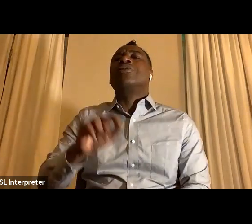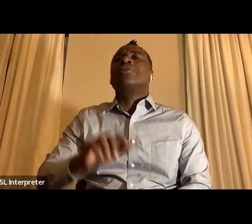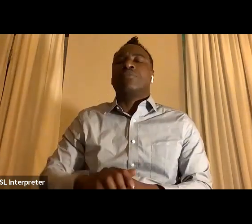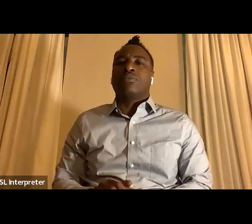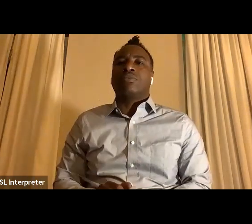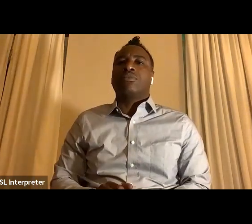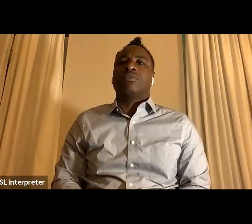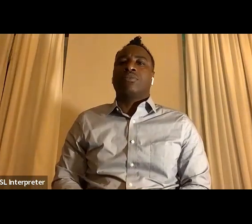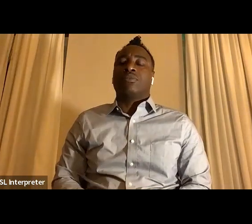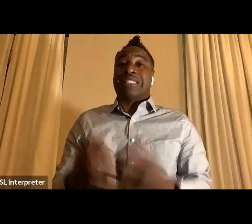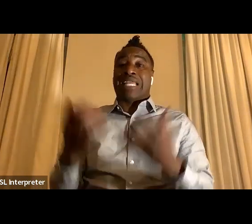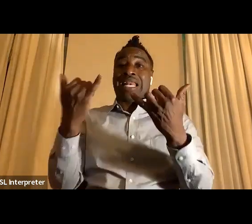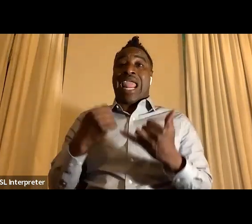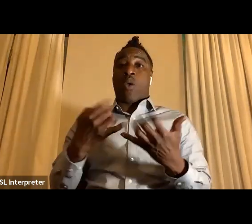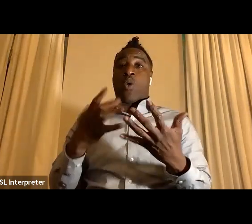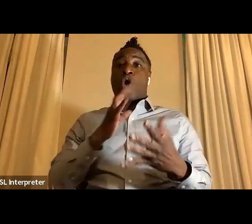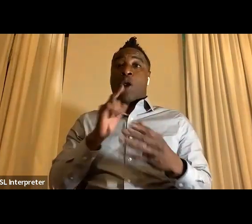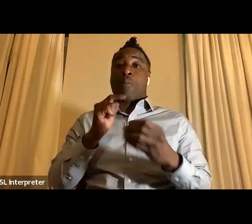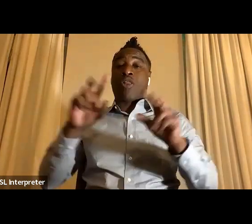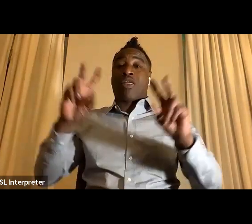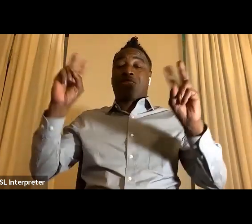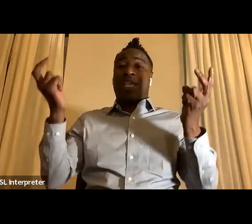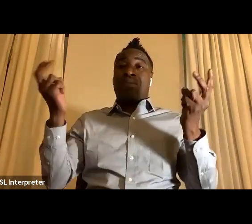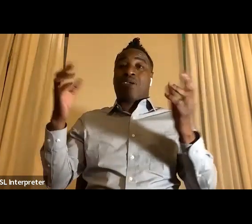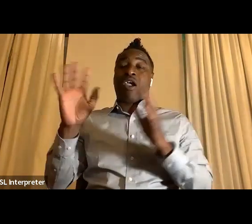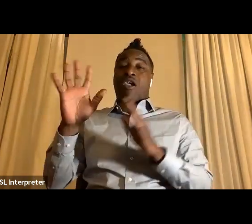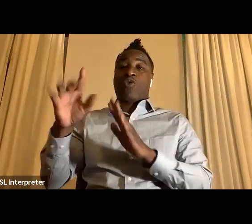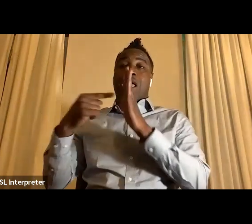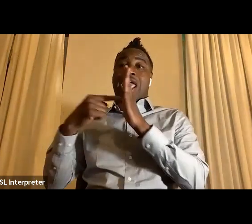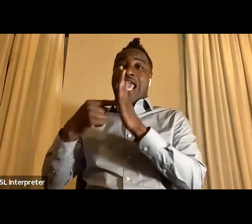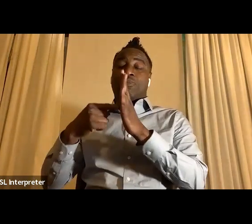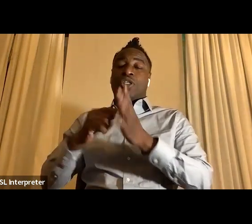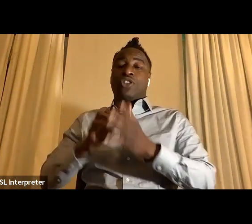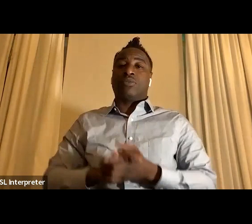about the theme of the exhibition and what was your curatorial vision.